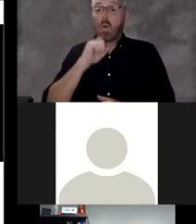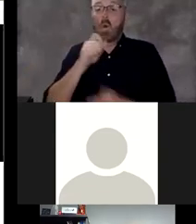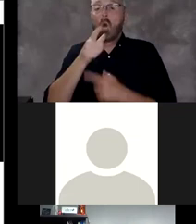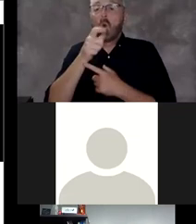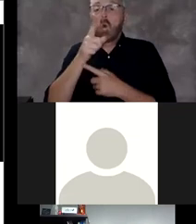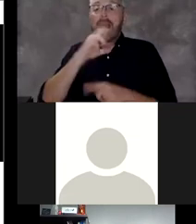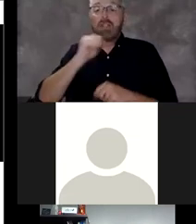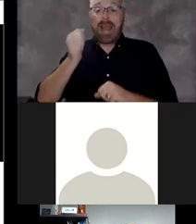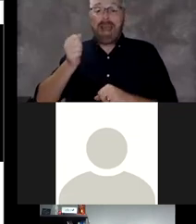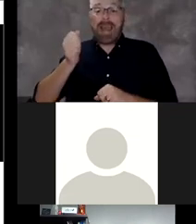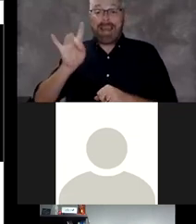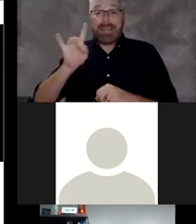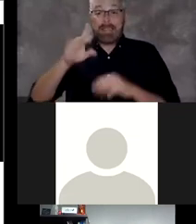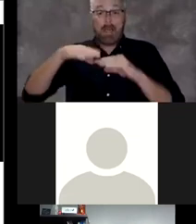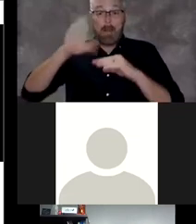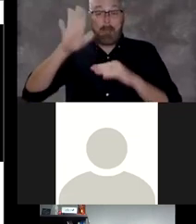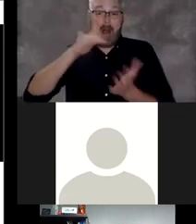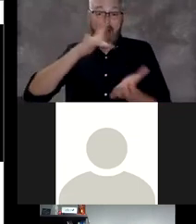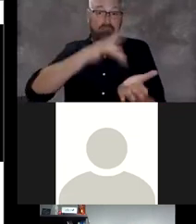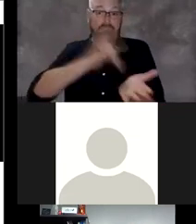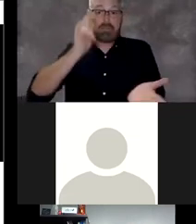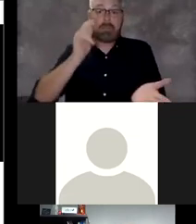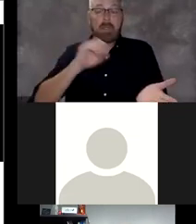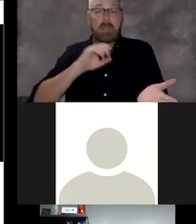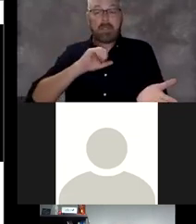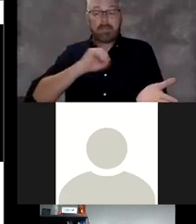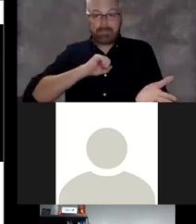EXCUSE ME, LOSING MY VOICE A LITTLE BIT HERE.